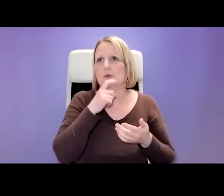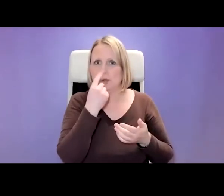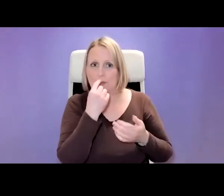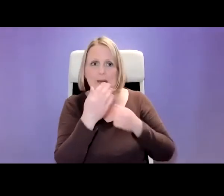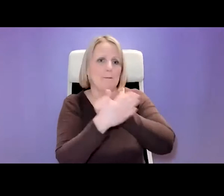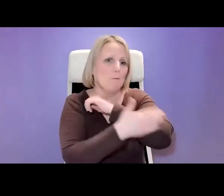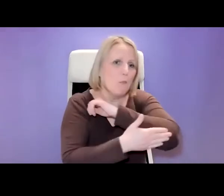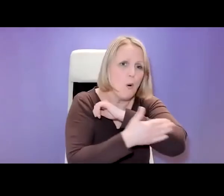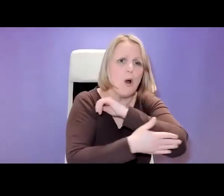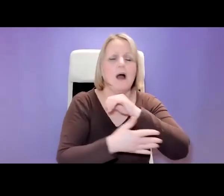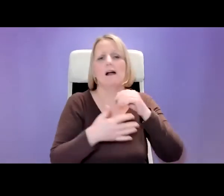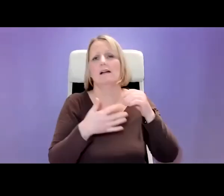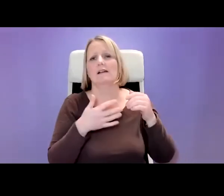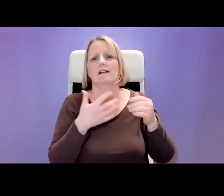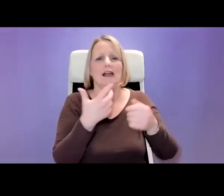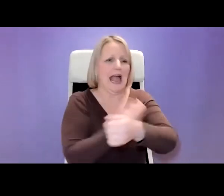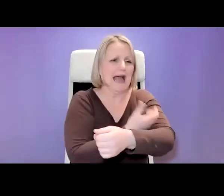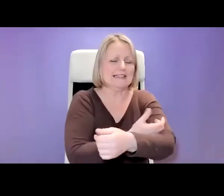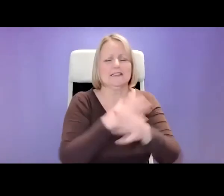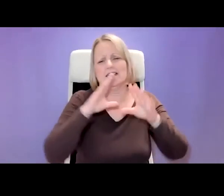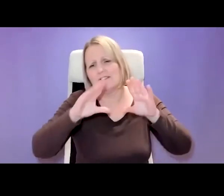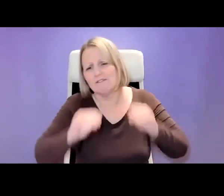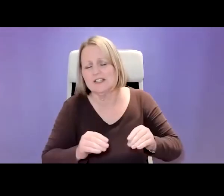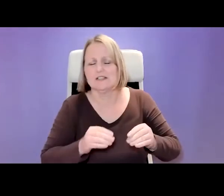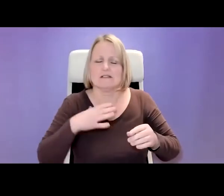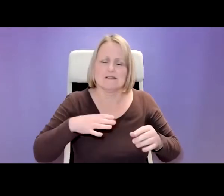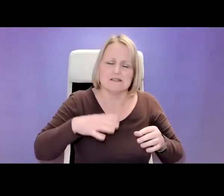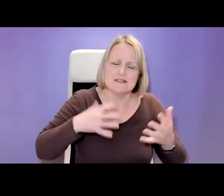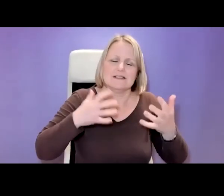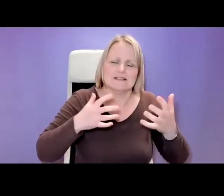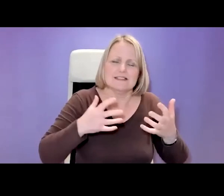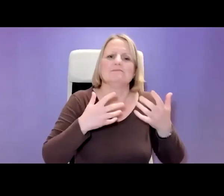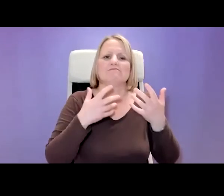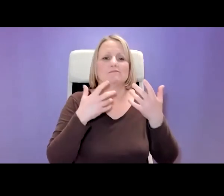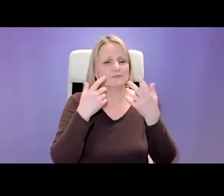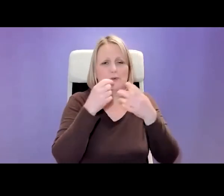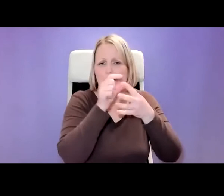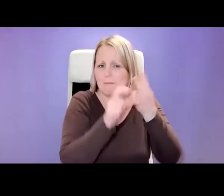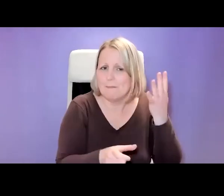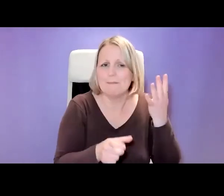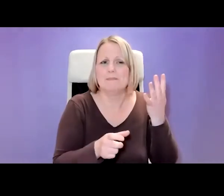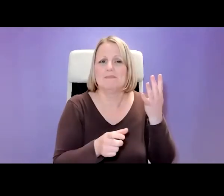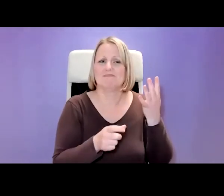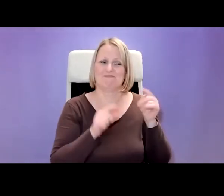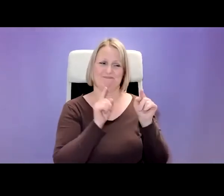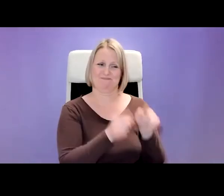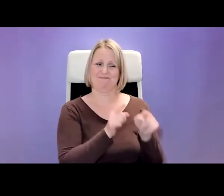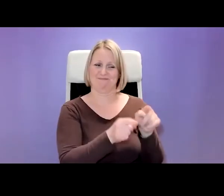emerges only through the Spiritual discernment that's utterly certain that in the places where the eyes of fallen humanity expects nothing,